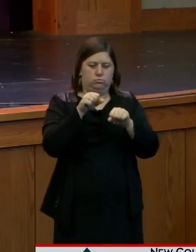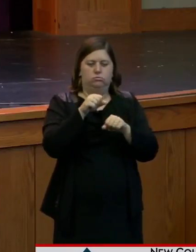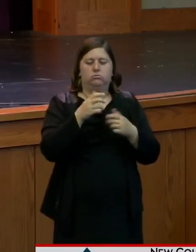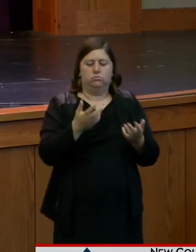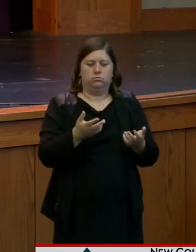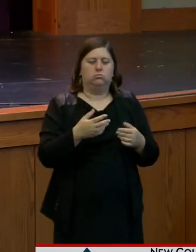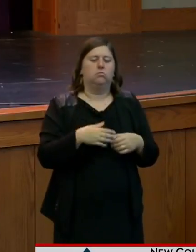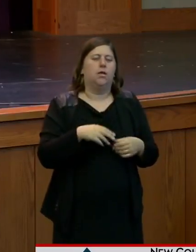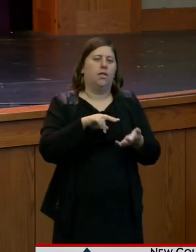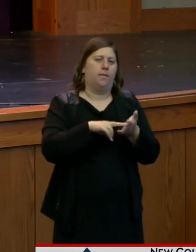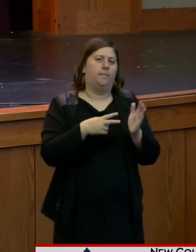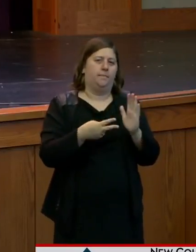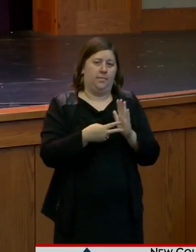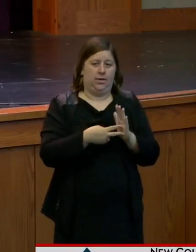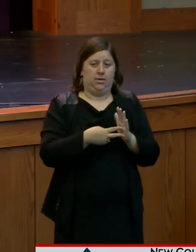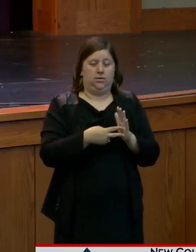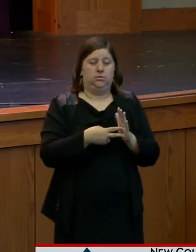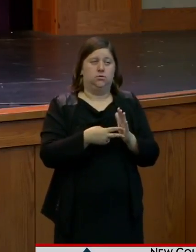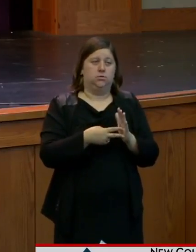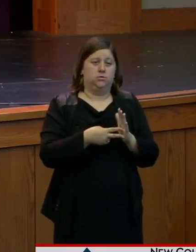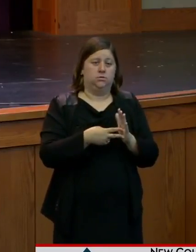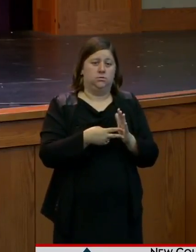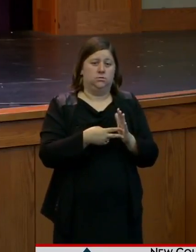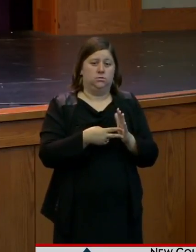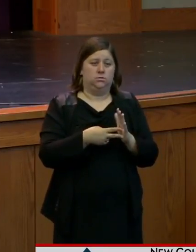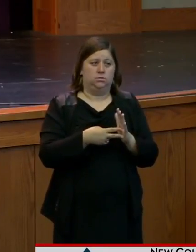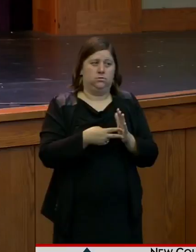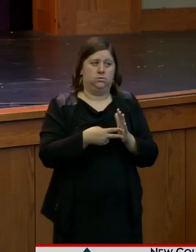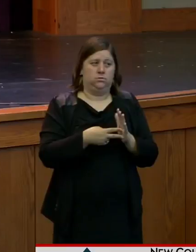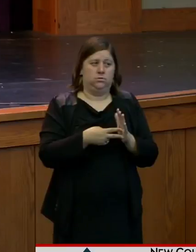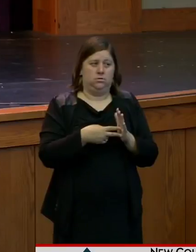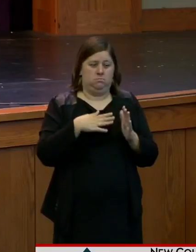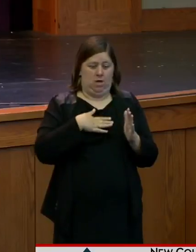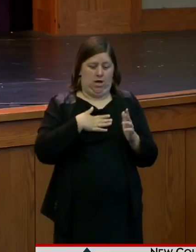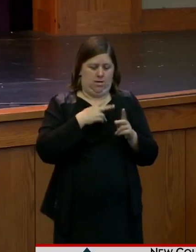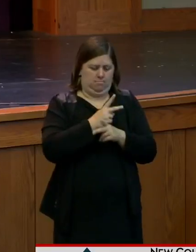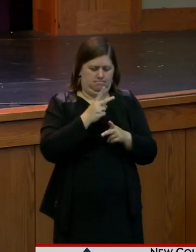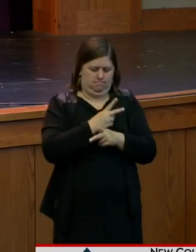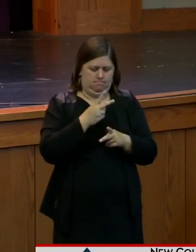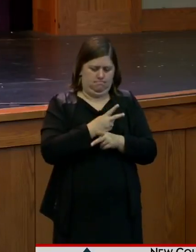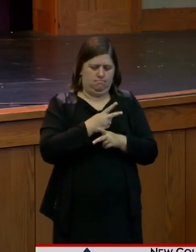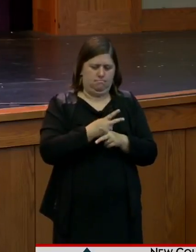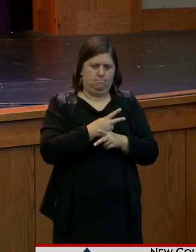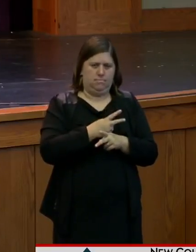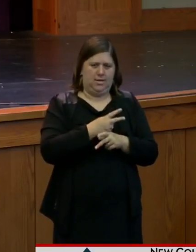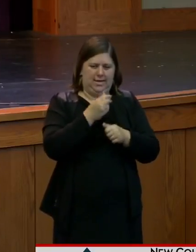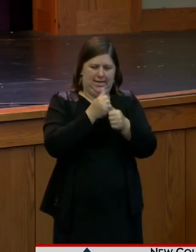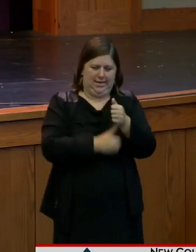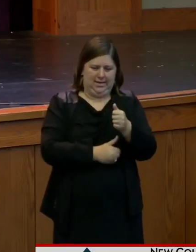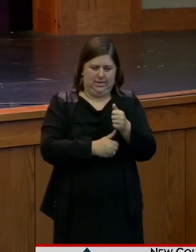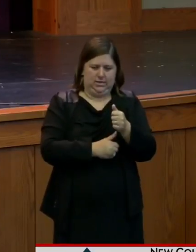THIS WOULD MEAN AS I CALCULATED IT THAT WE WOULD EACH BOARD